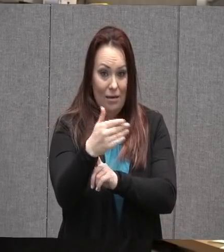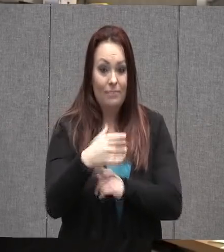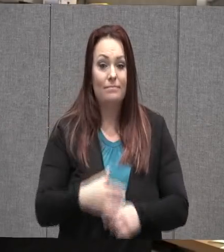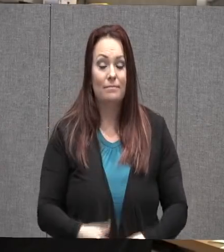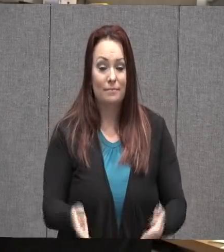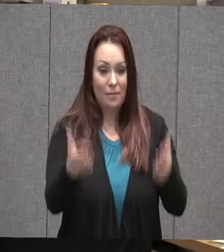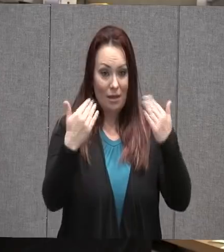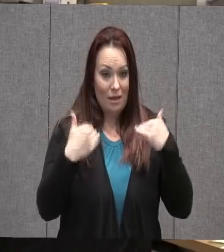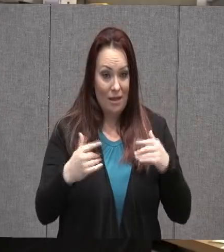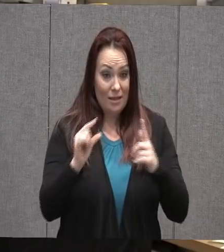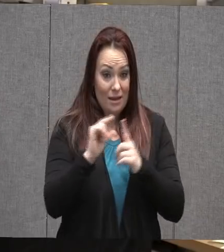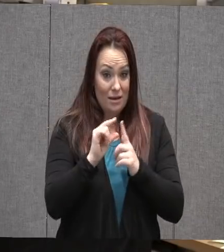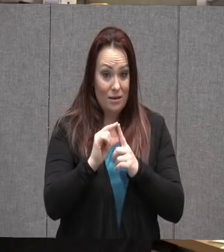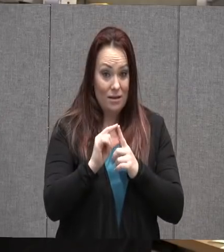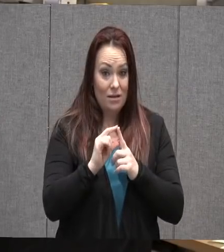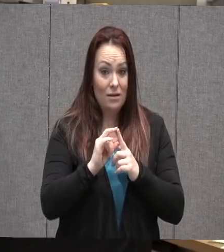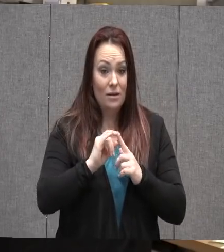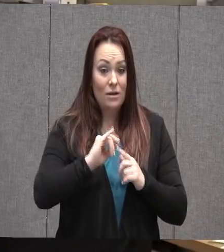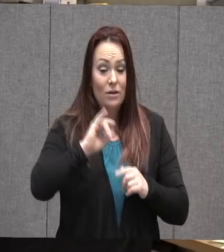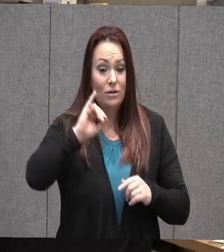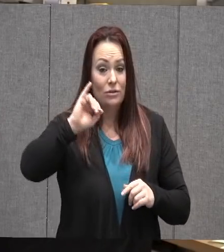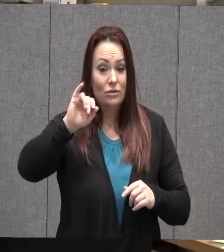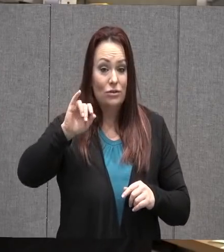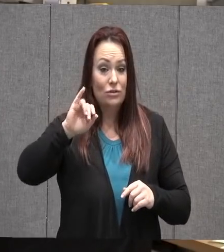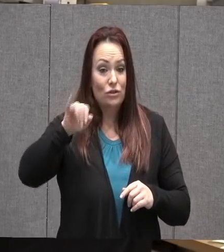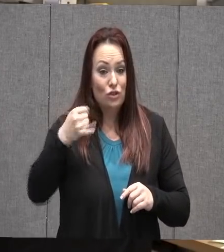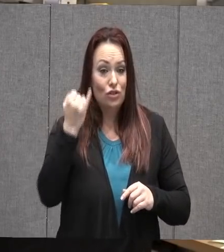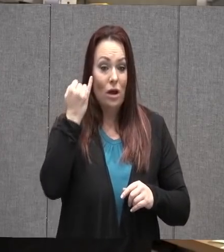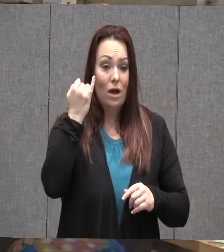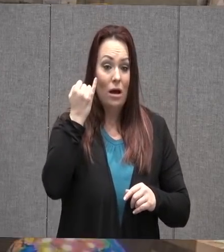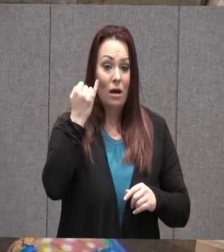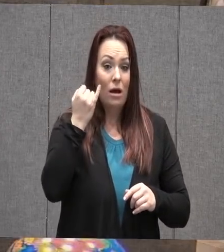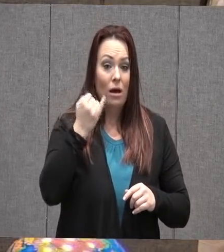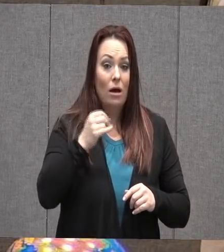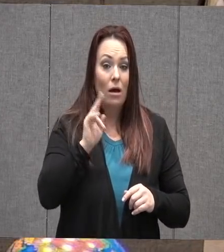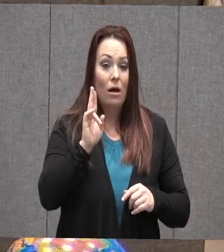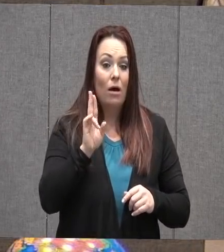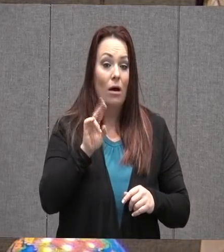The next word is juh-uh-nk, junk.